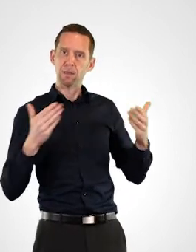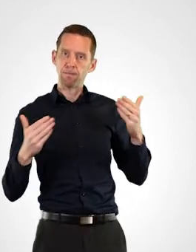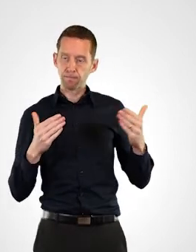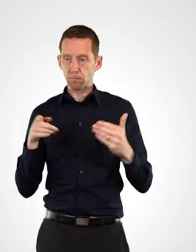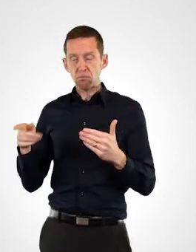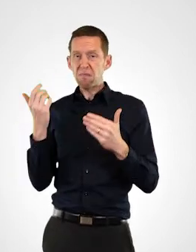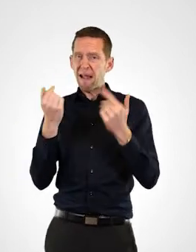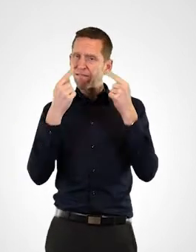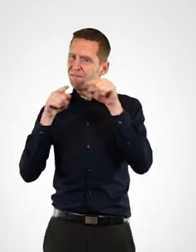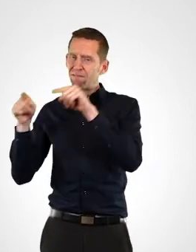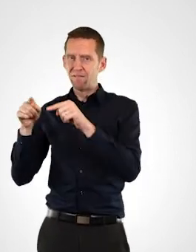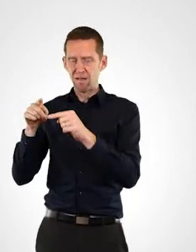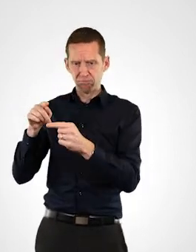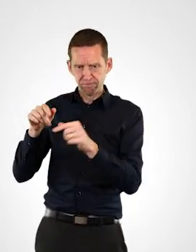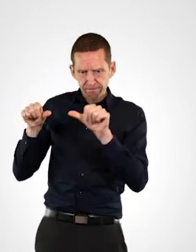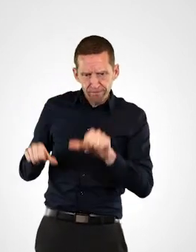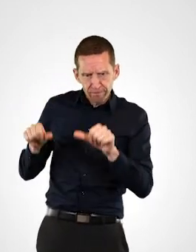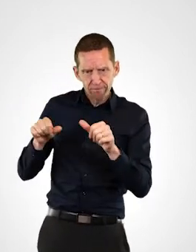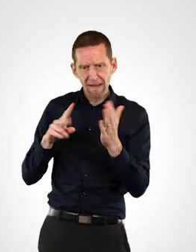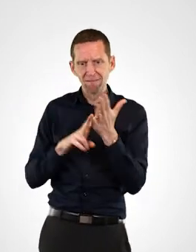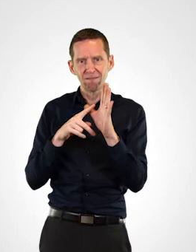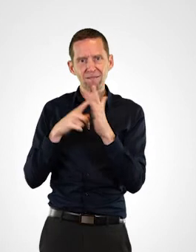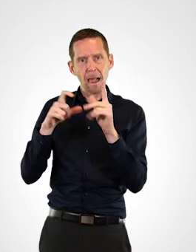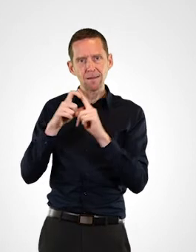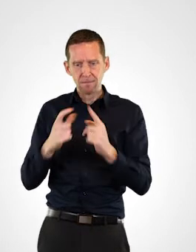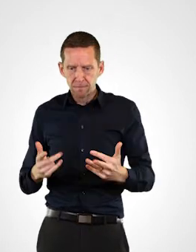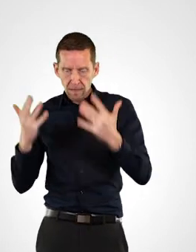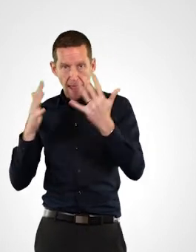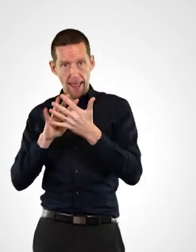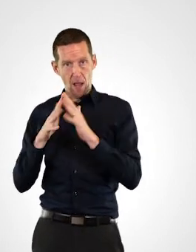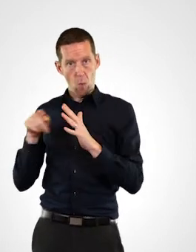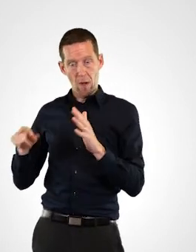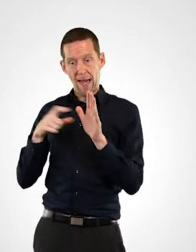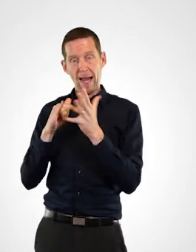concurrent validity and how close are CASP scores associated